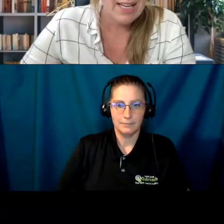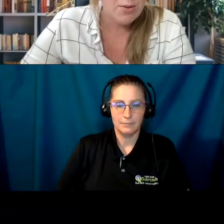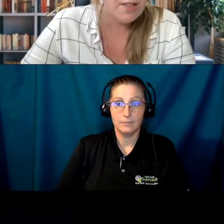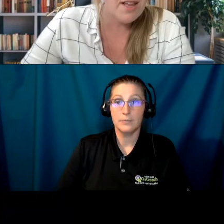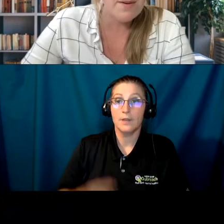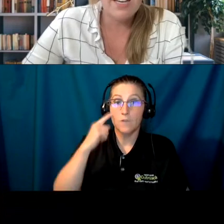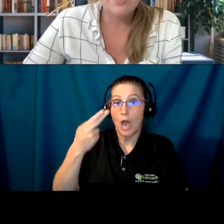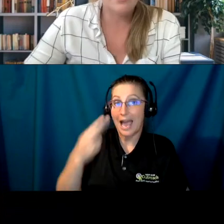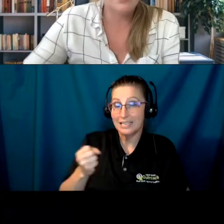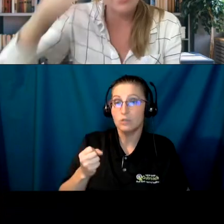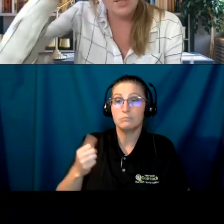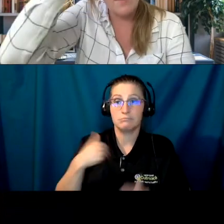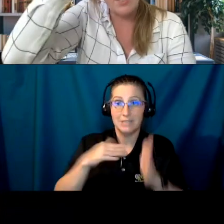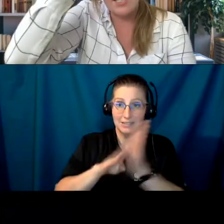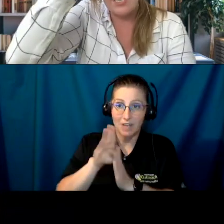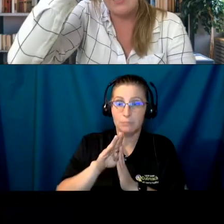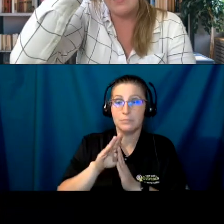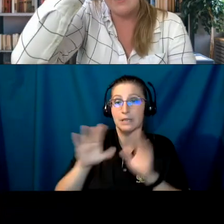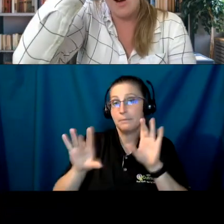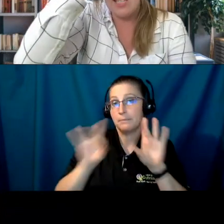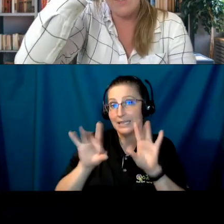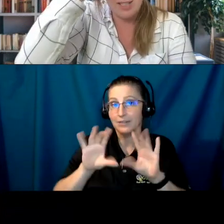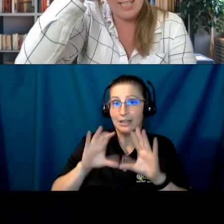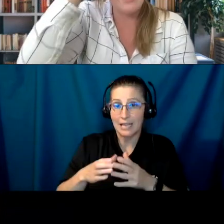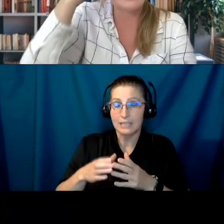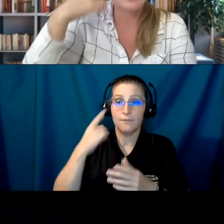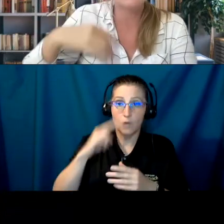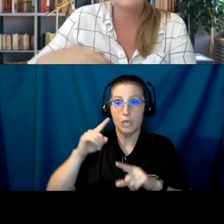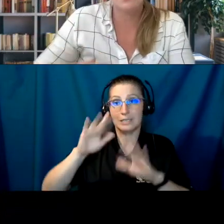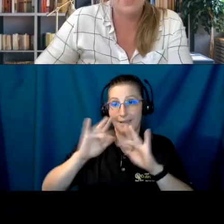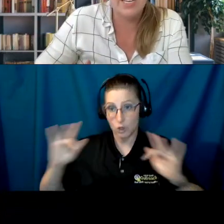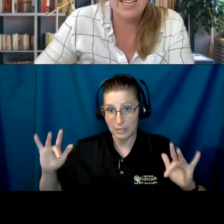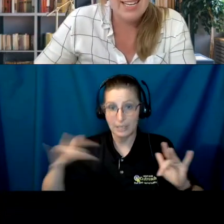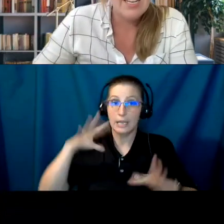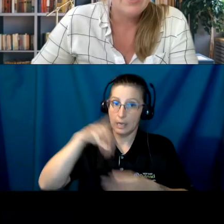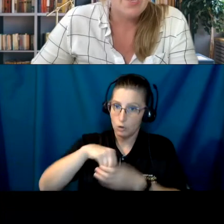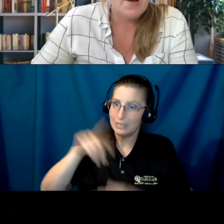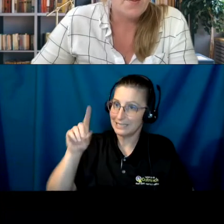high school, develop an elective class or diversity on diversity that includes disability.